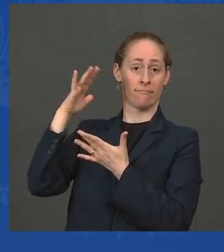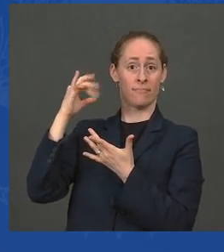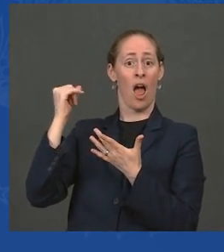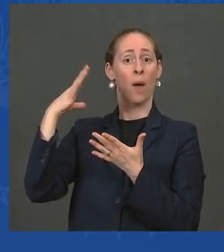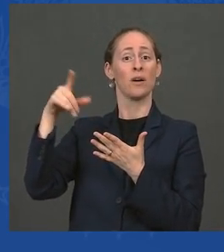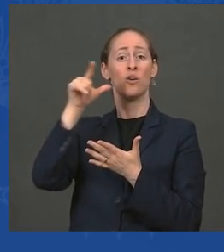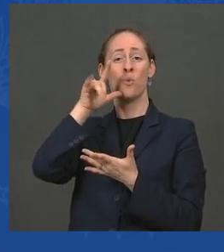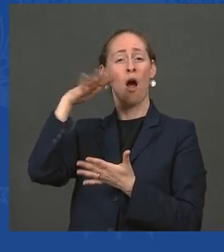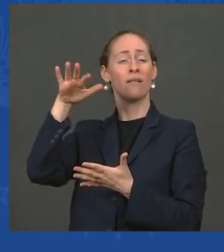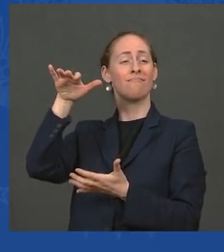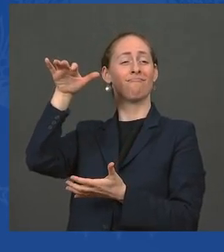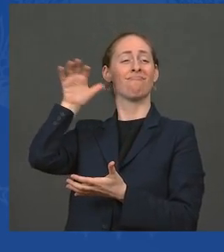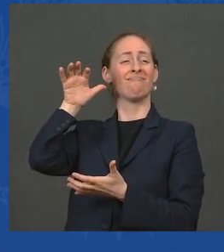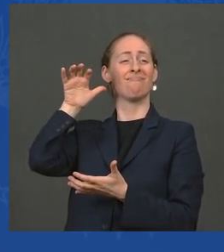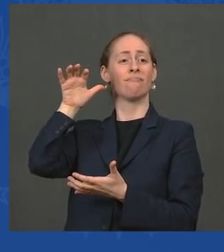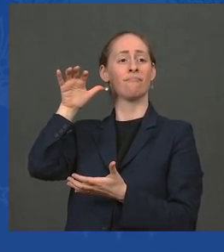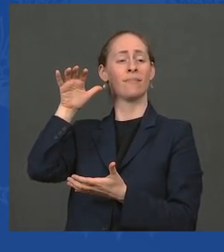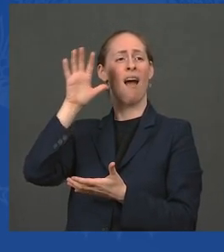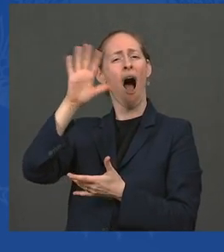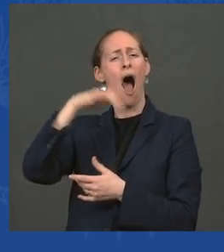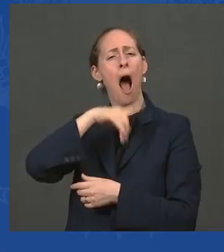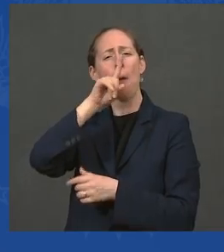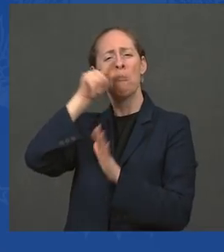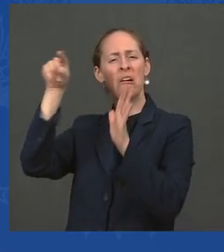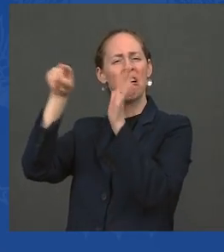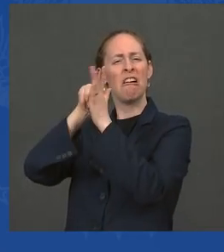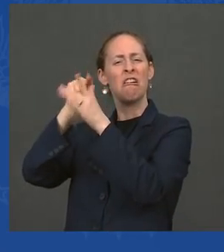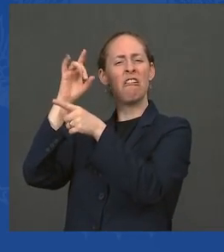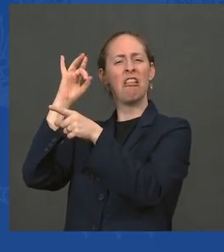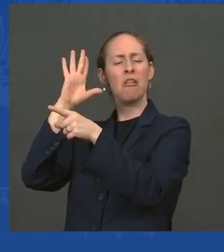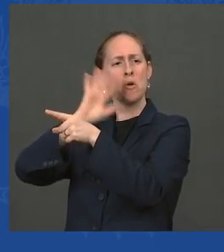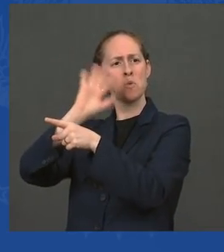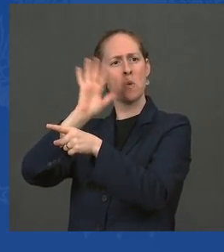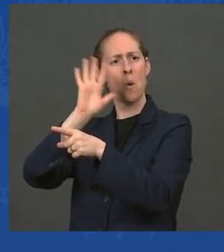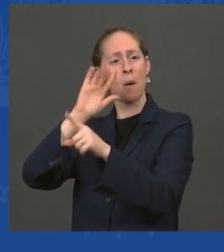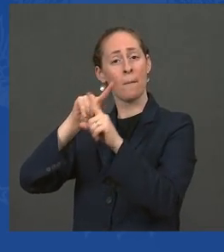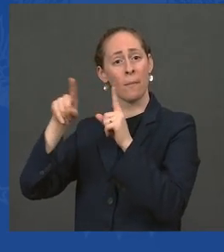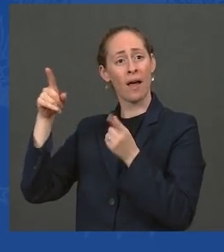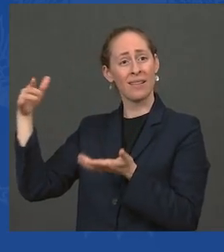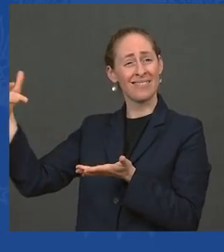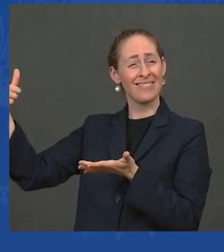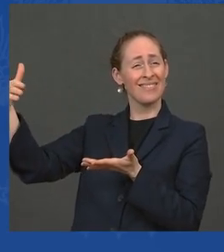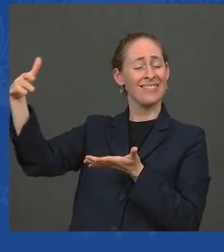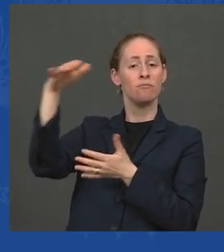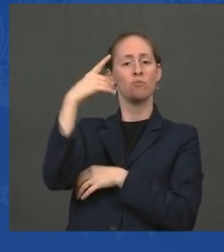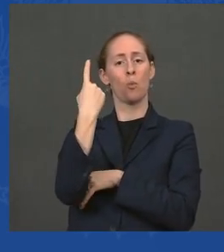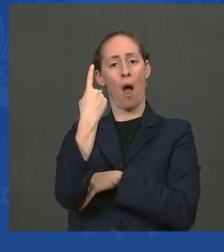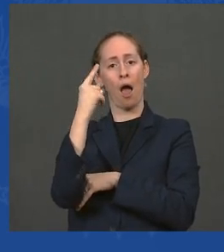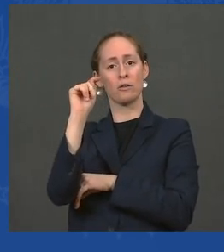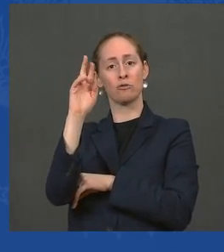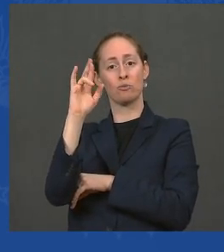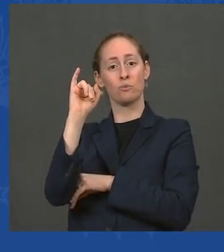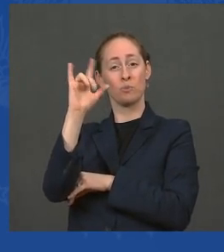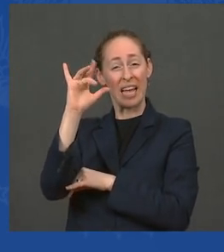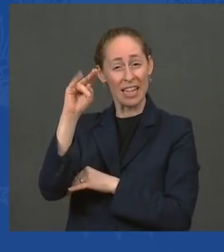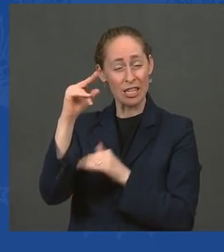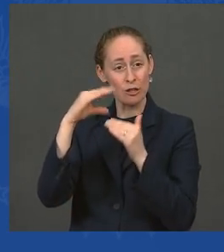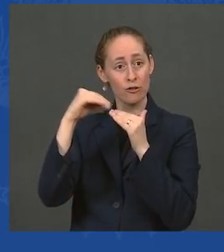And they're not bad guys; I'm not saying that. They made $1 trillion -- increase their collective income --